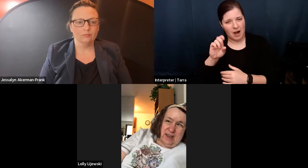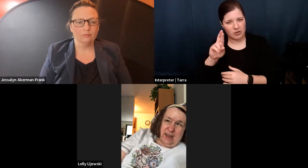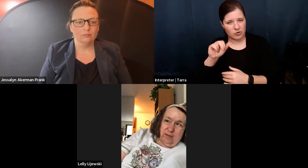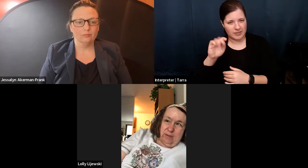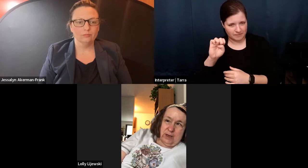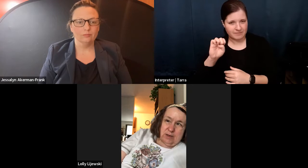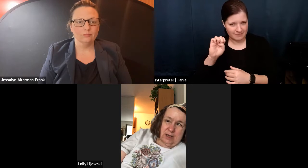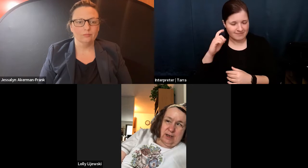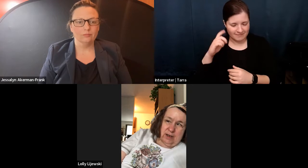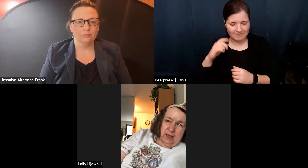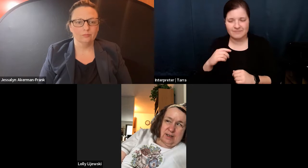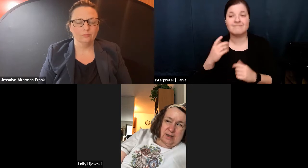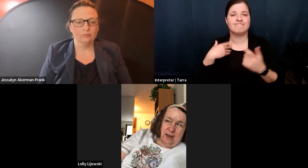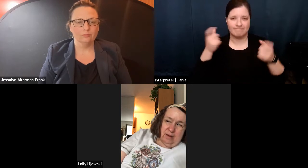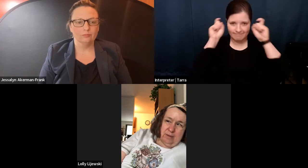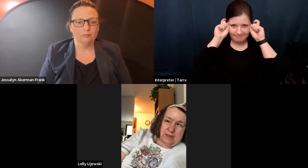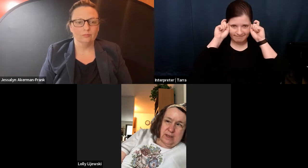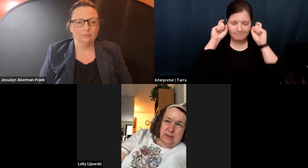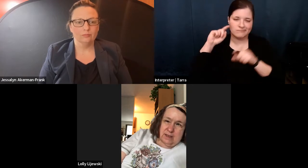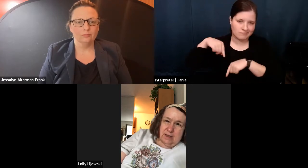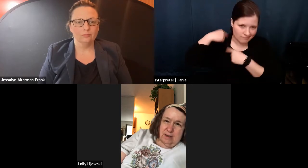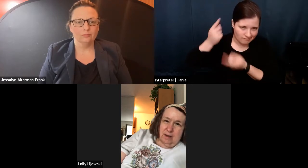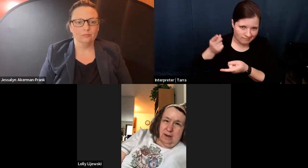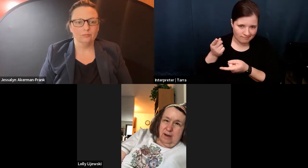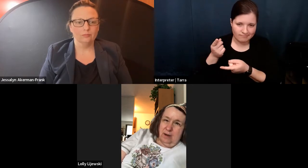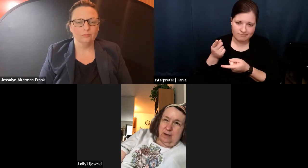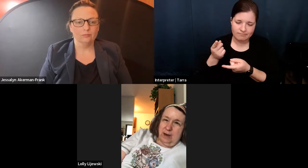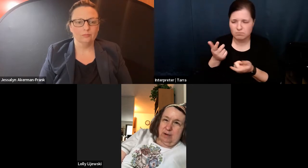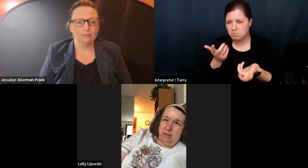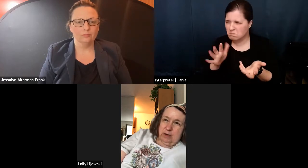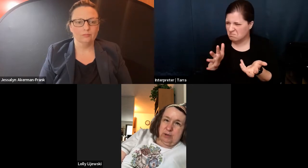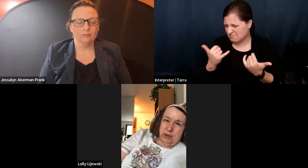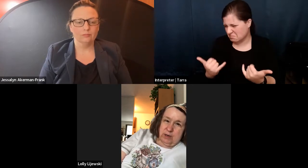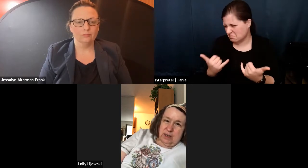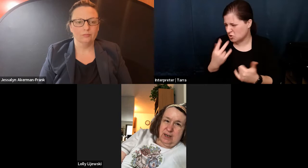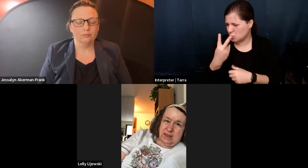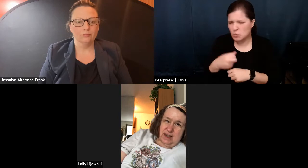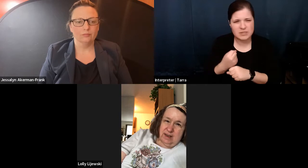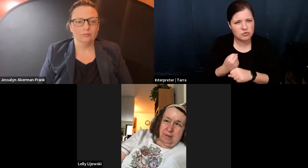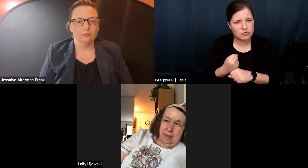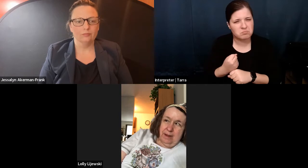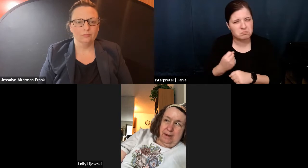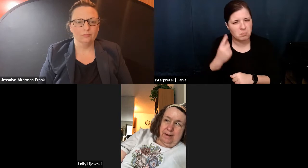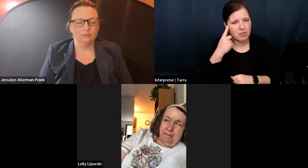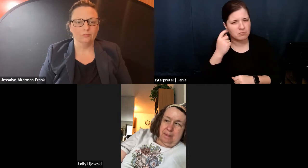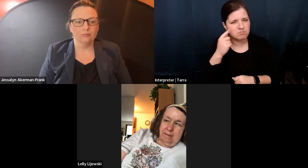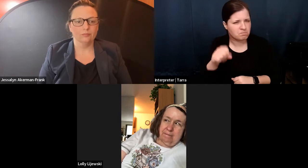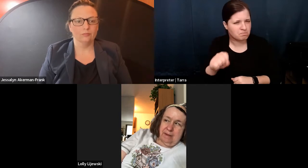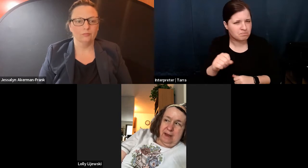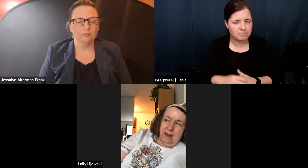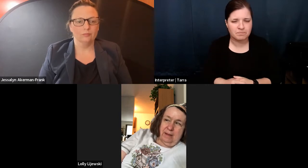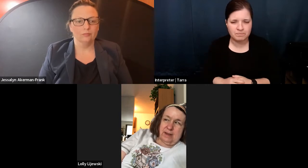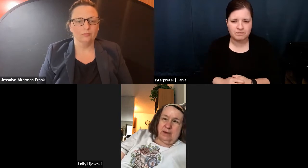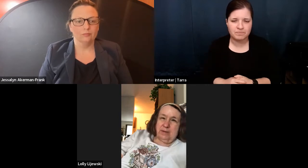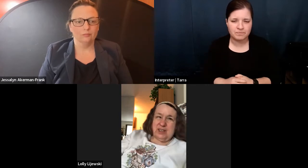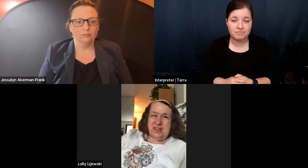And noticed after a summer of that that I lost additional hearing and kind of moved into the moderate range.